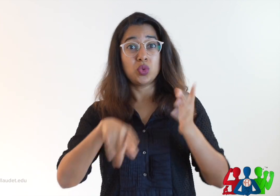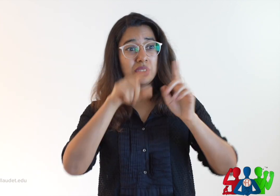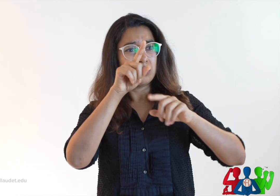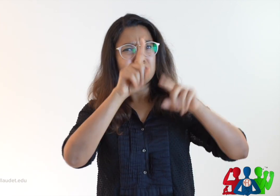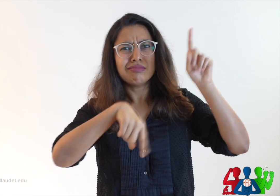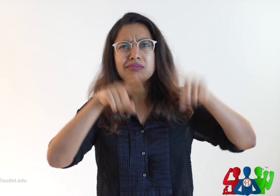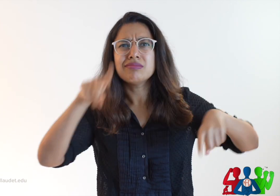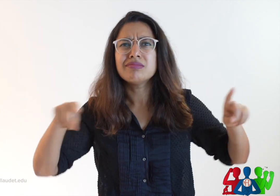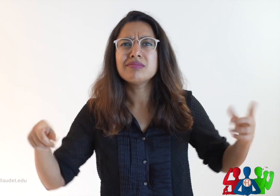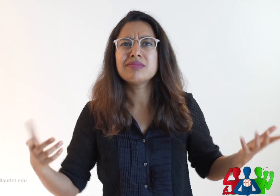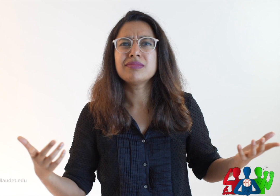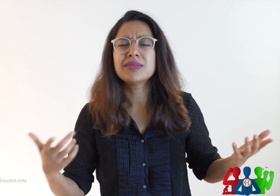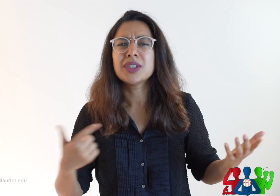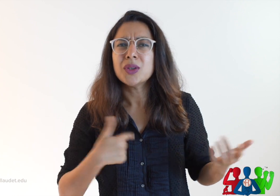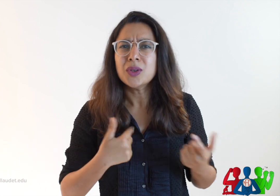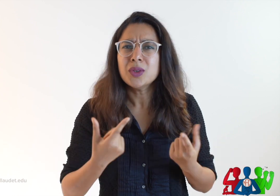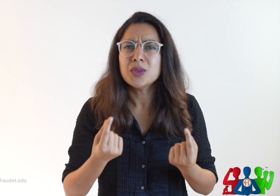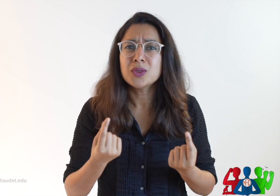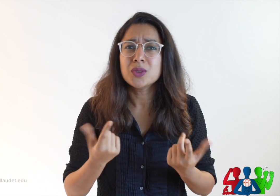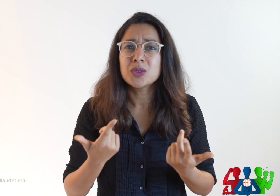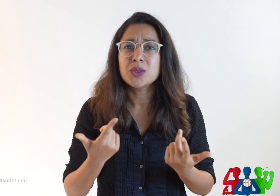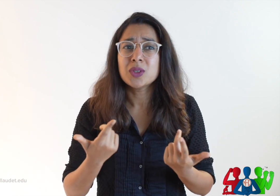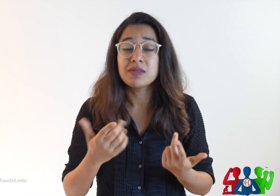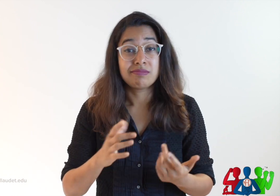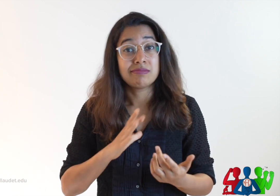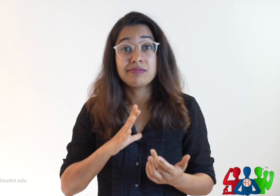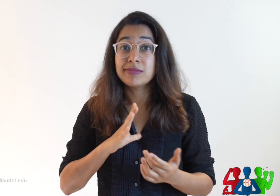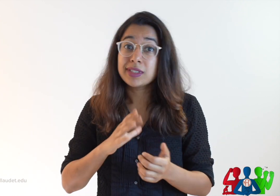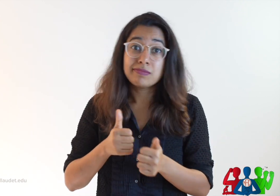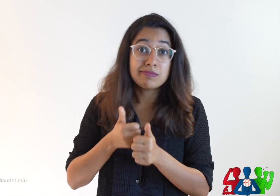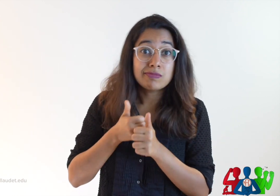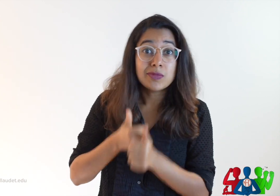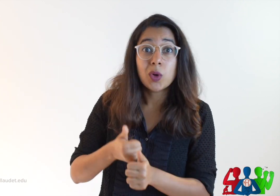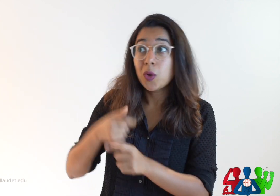they were mostly white, but my students came from a variety of backgrounds.